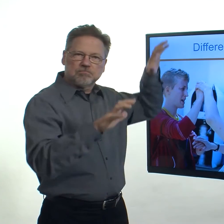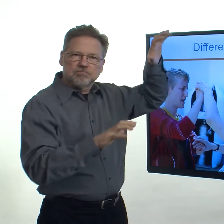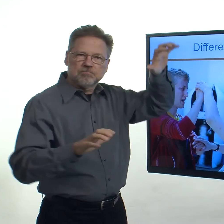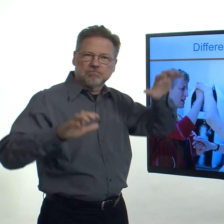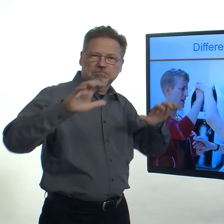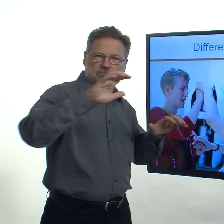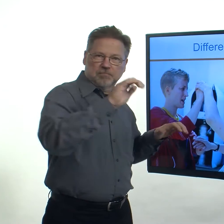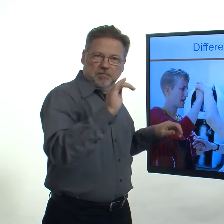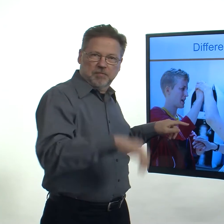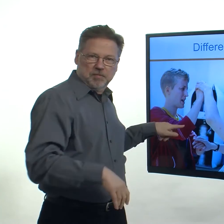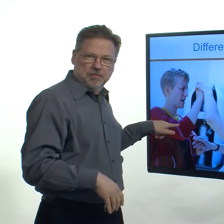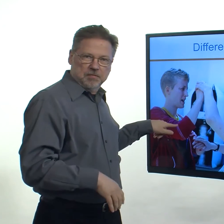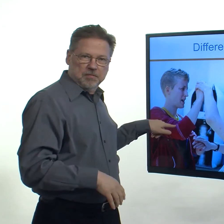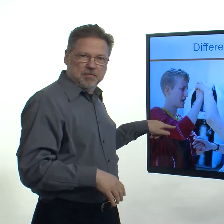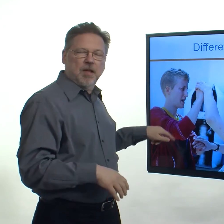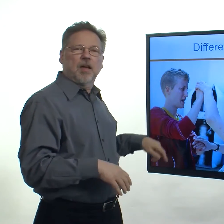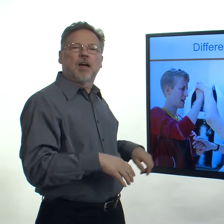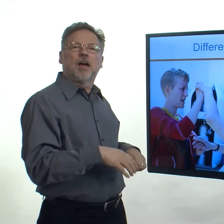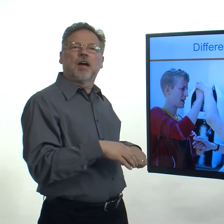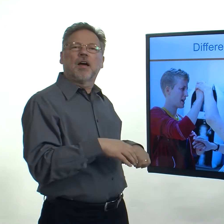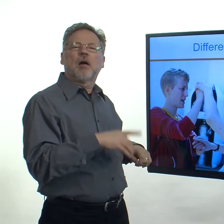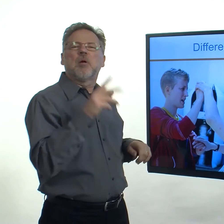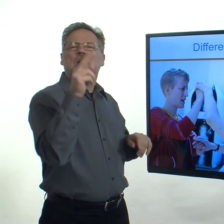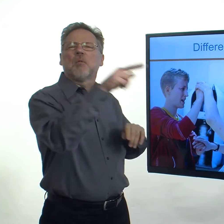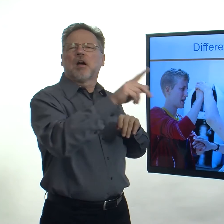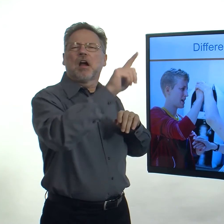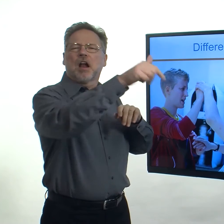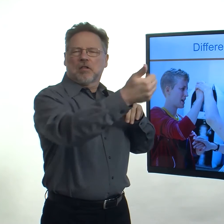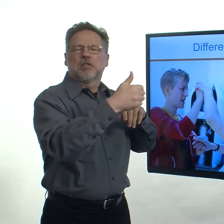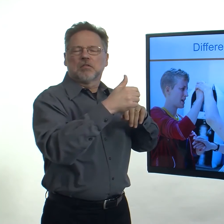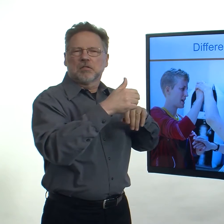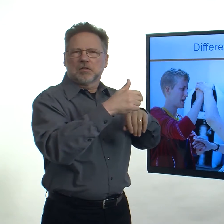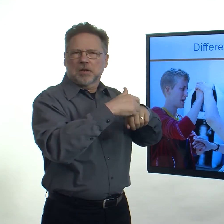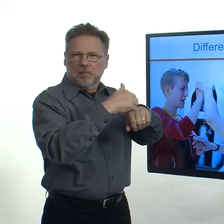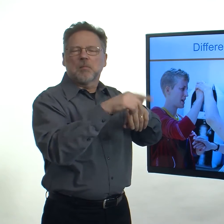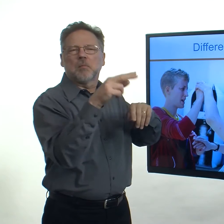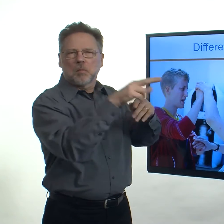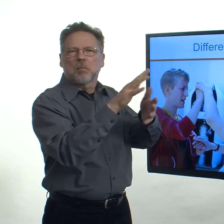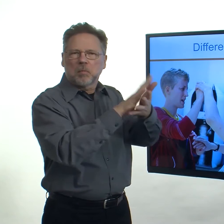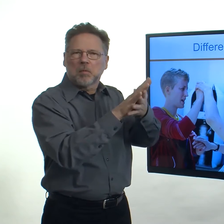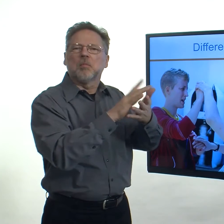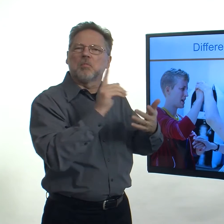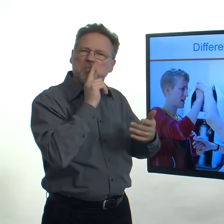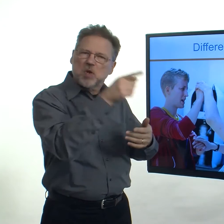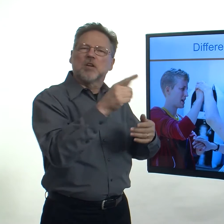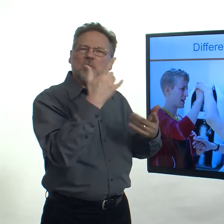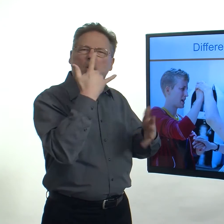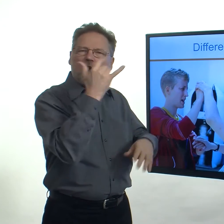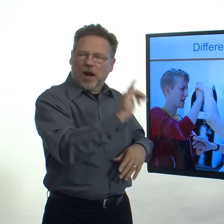Later, I’ll show you a video of an interaction like this so you can see what it really looks like.